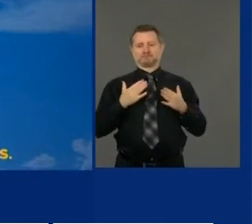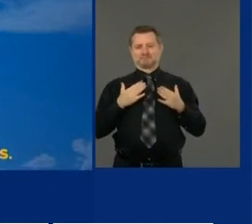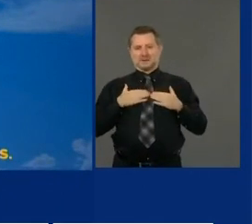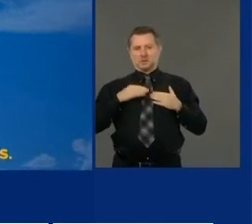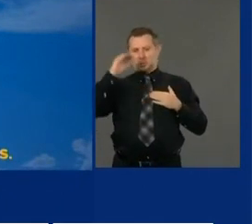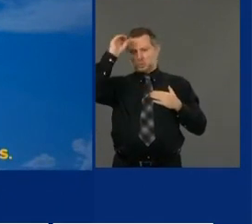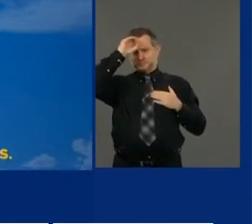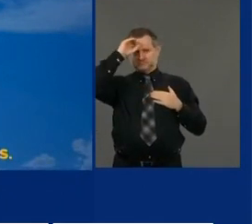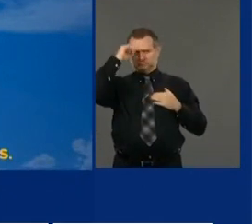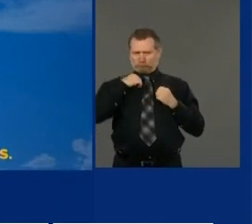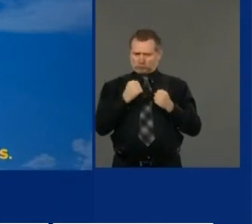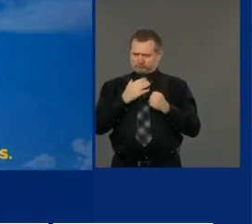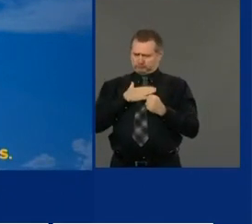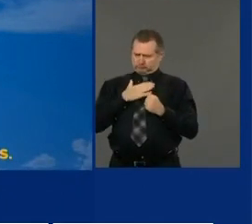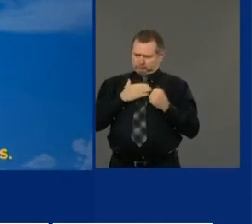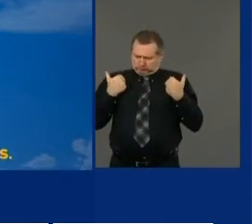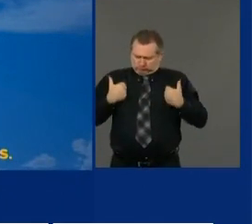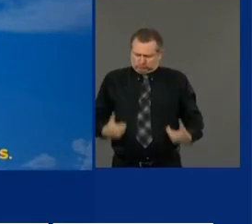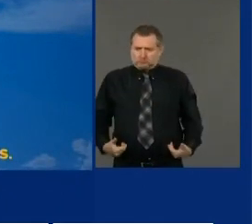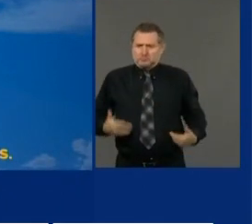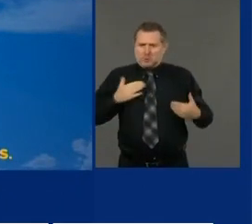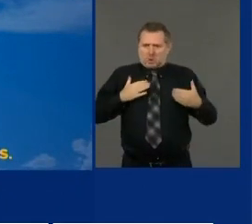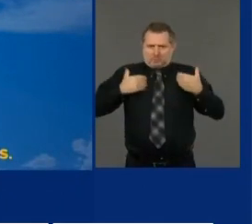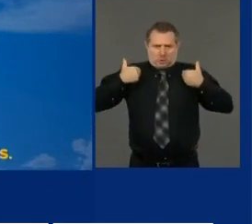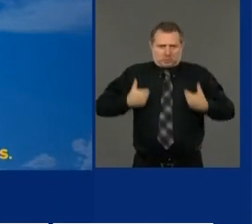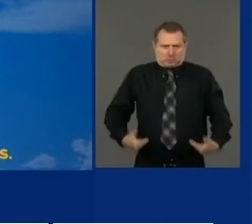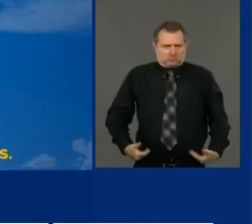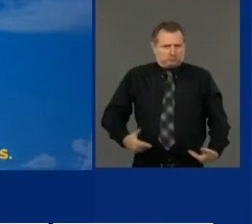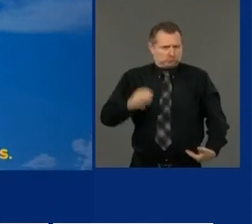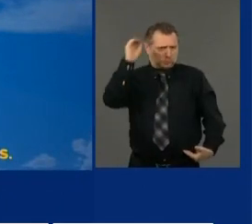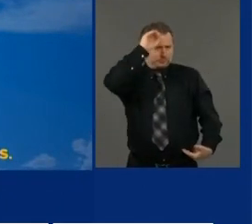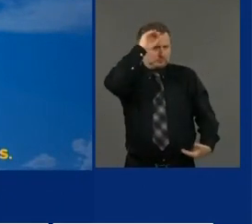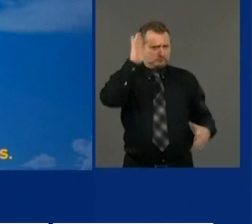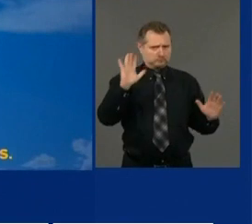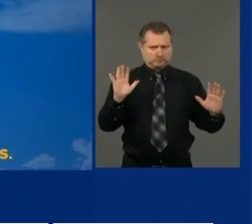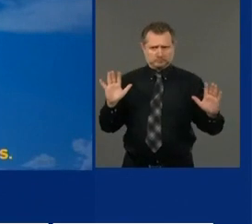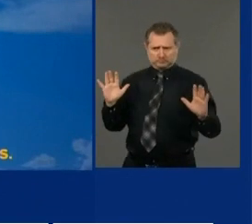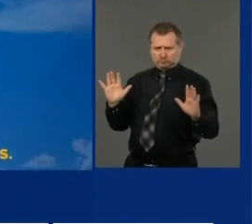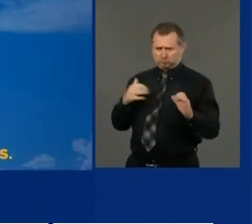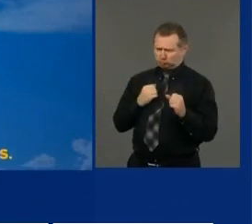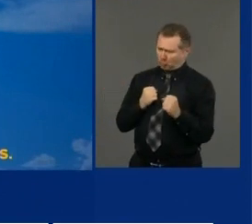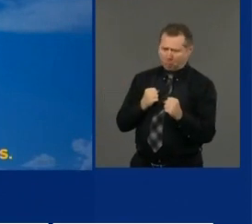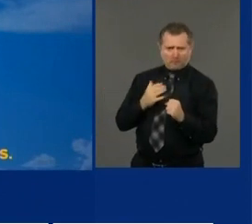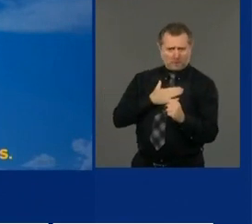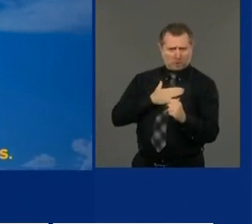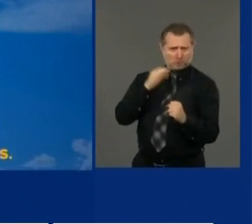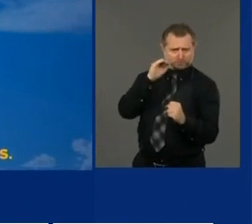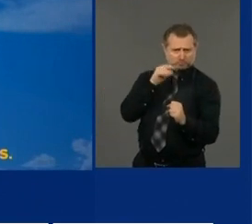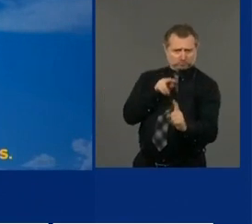THEY ARE NEW YORK TOUGH WHICH MEANS MARK UNITED DISCIPLINED AND LOVING.